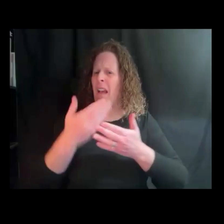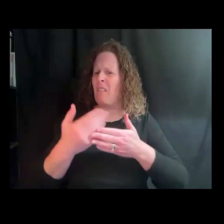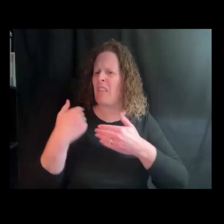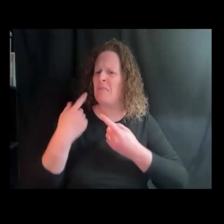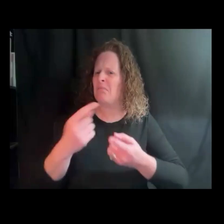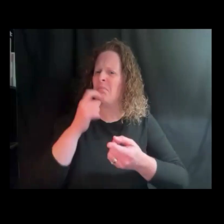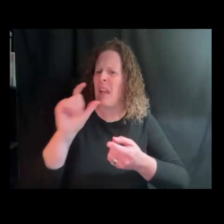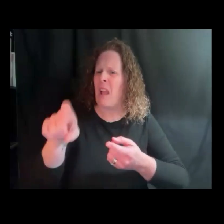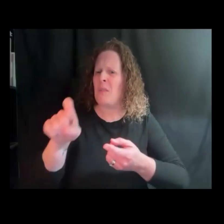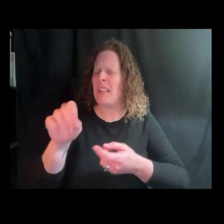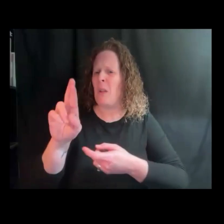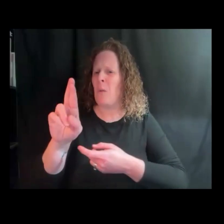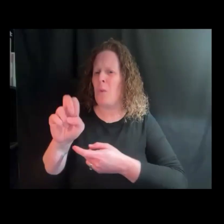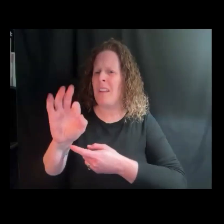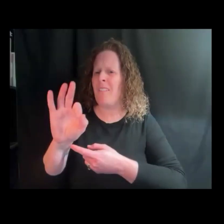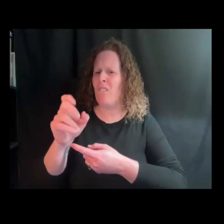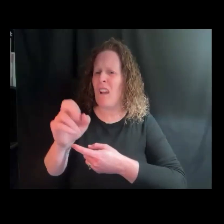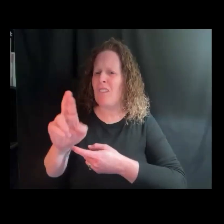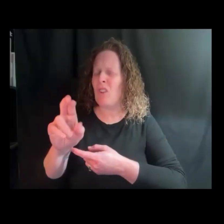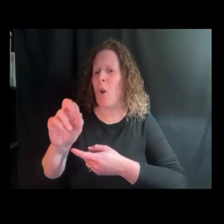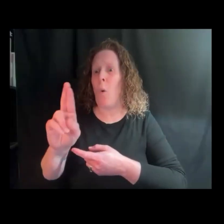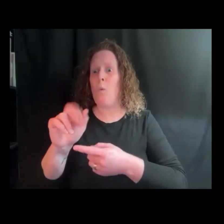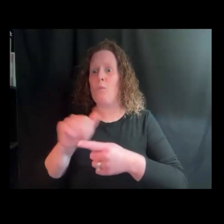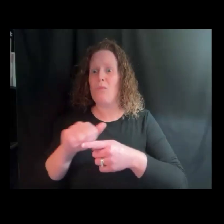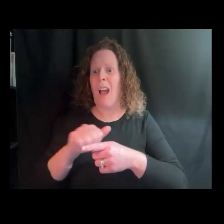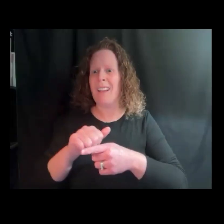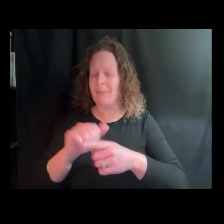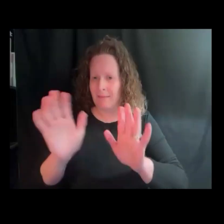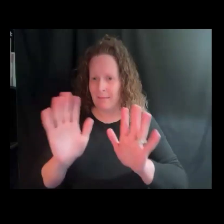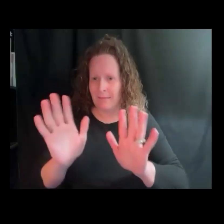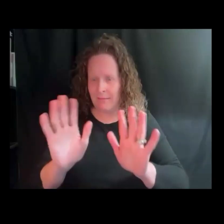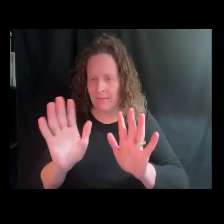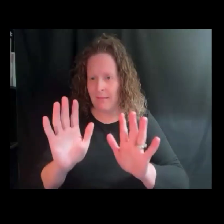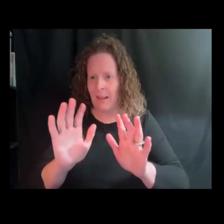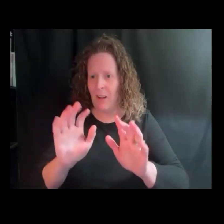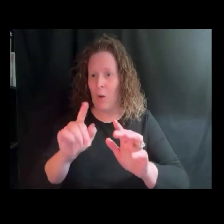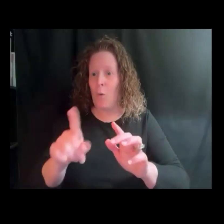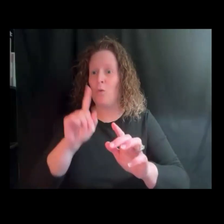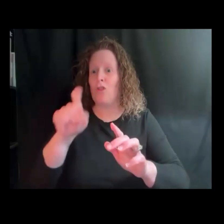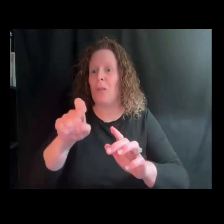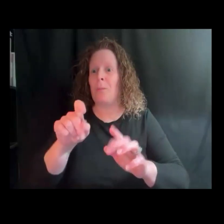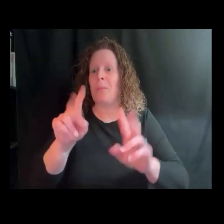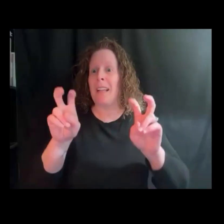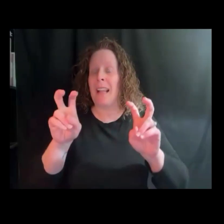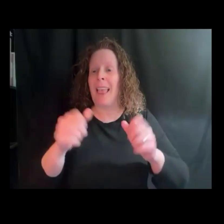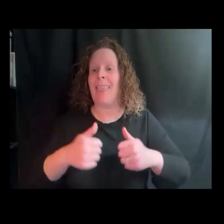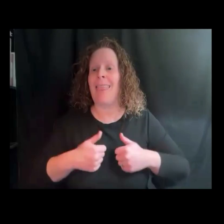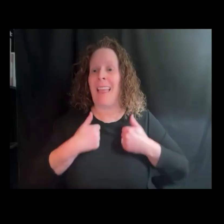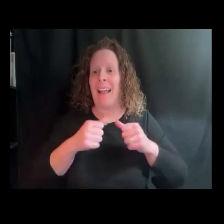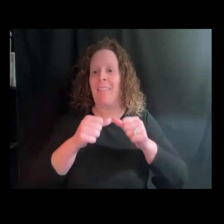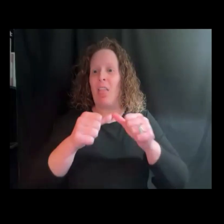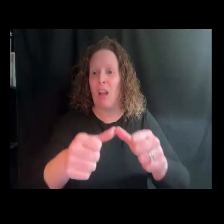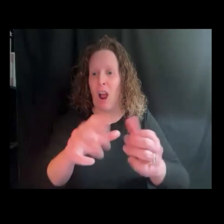You can't ever reach a point in either of those areas where you say I got it I don't need to do anything